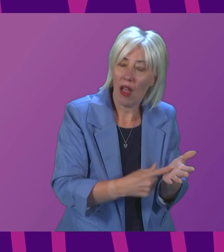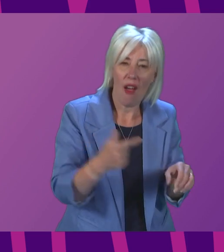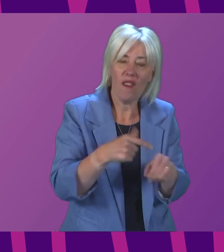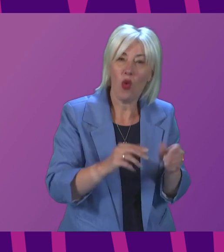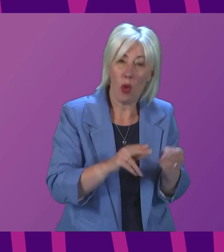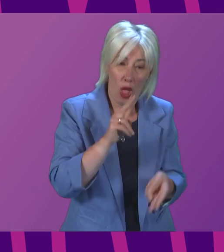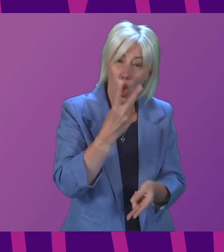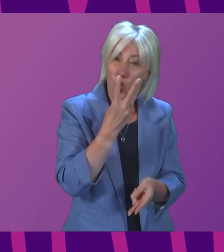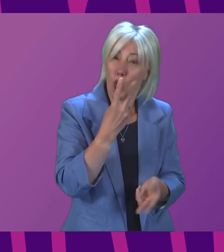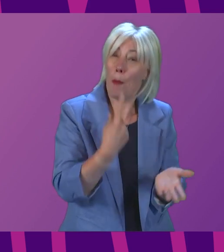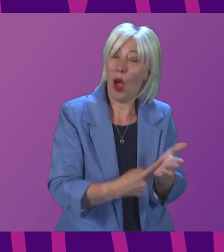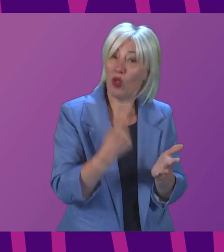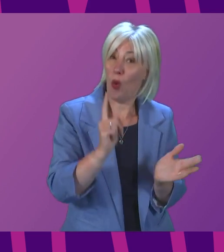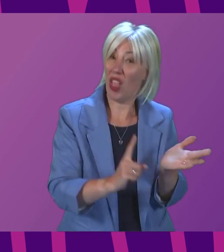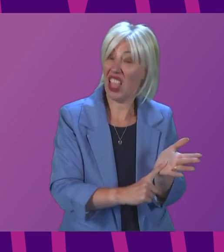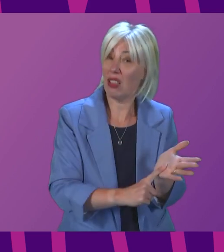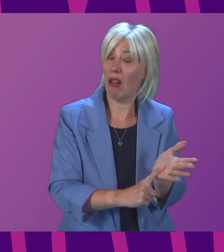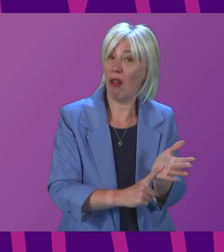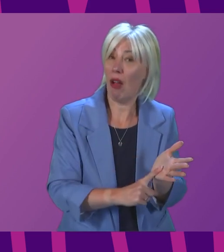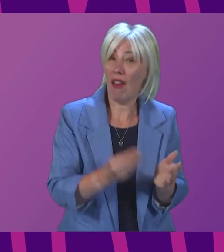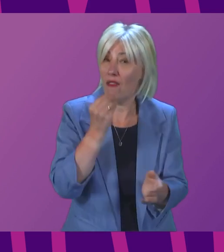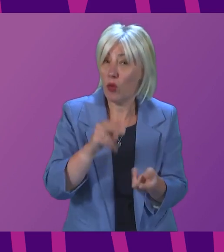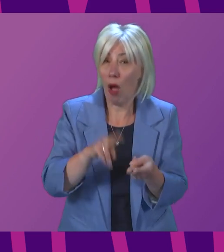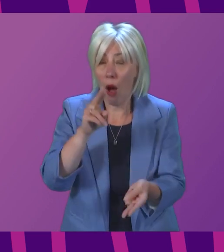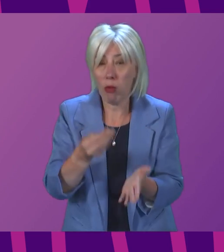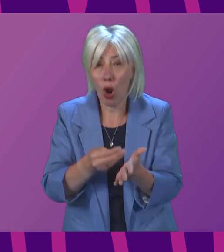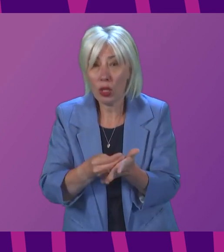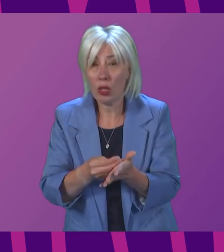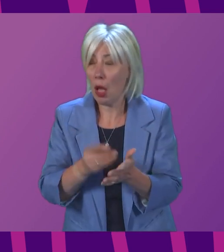Food prices are on the rise, and, at the same time, we have two Governments lacking ambition—failing